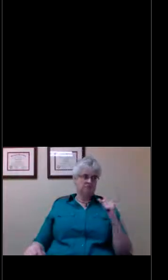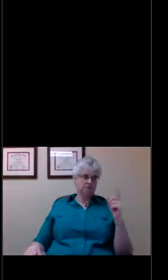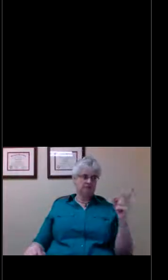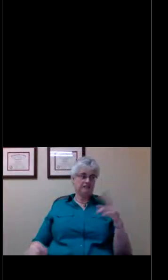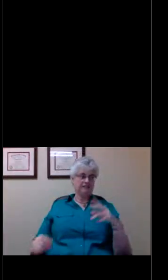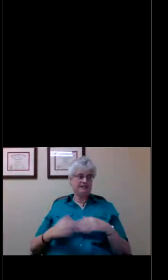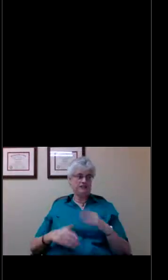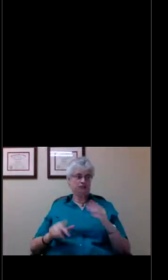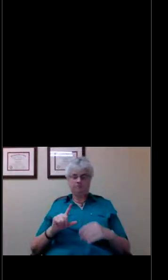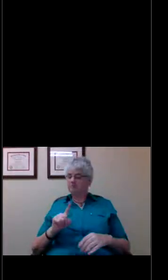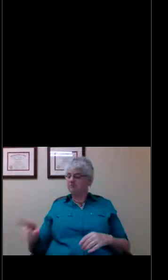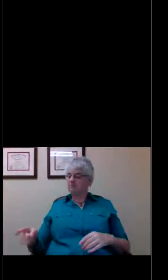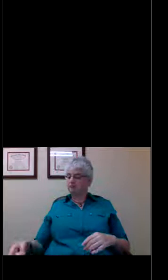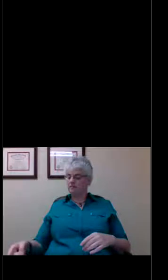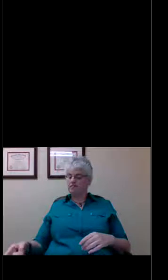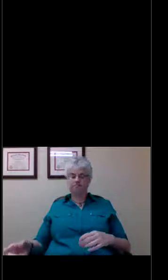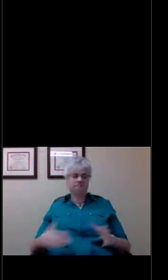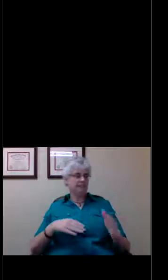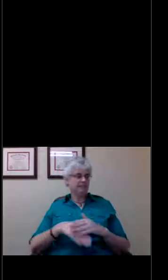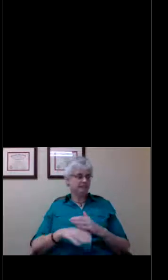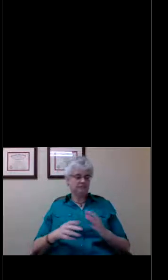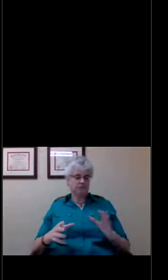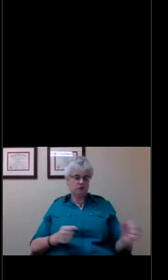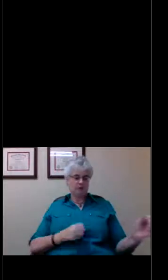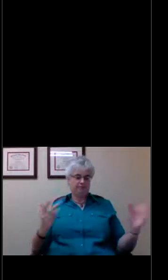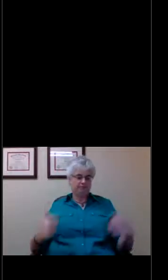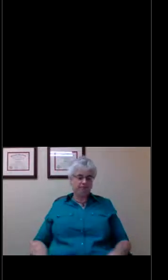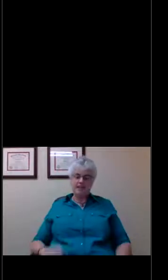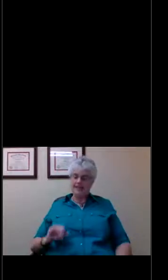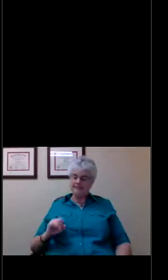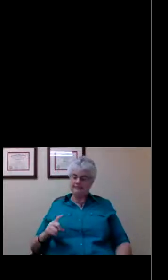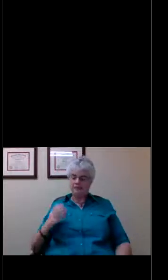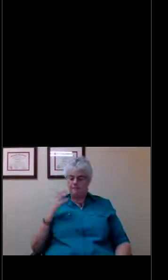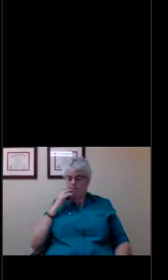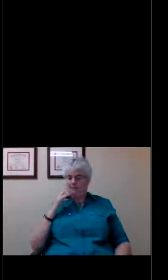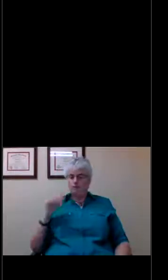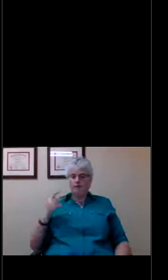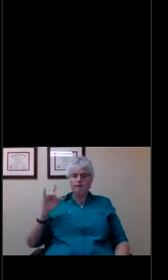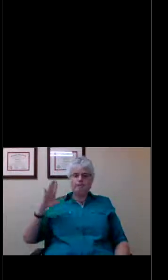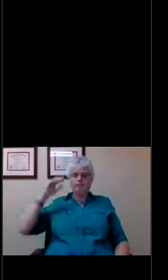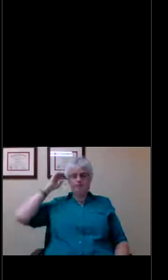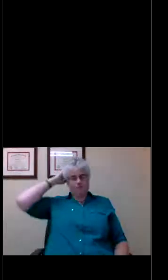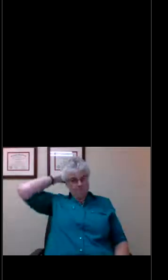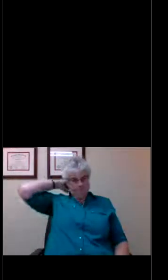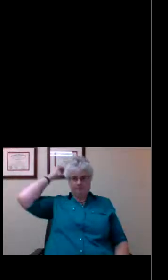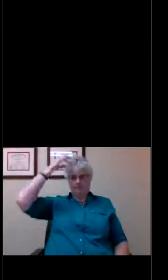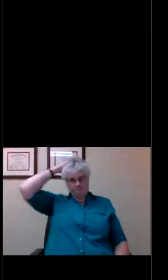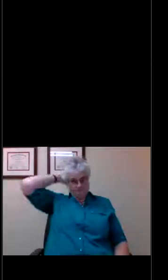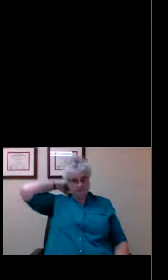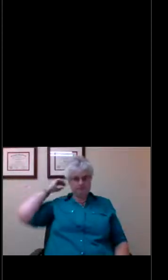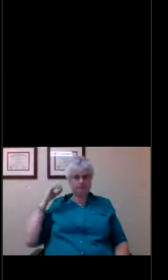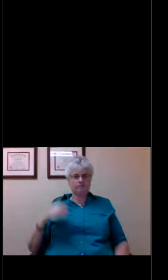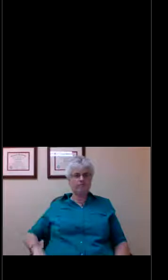uses American Sign Language (ASL)", or, [coughs] excuse me, a person with hearing loss of